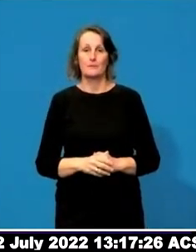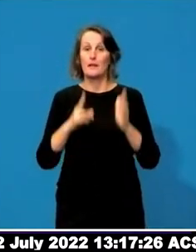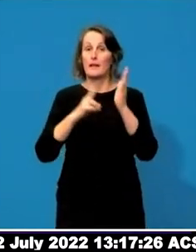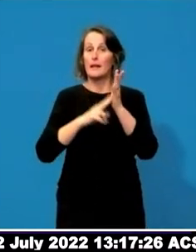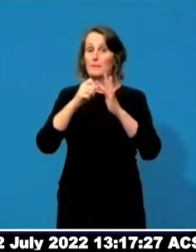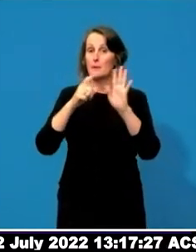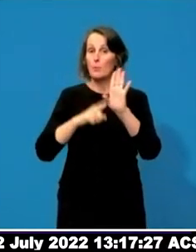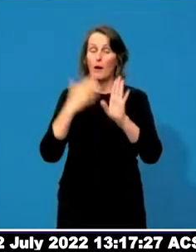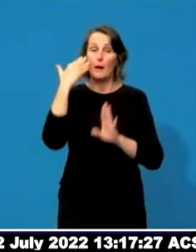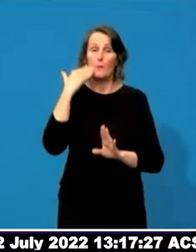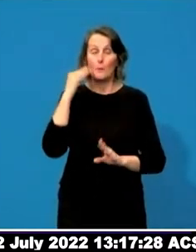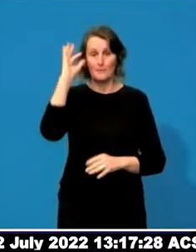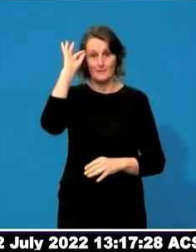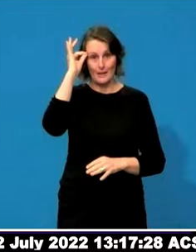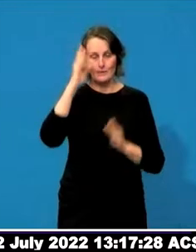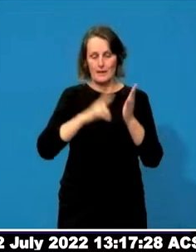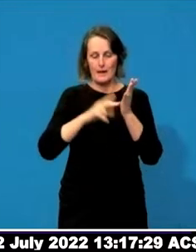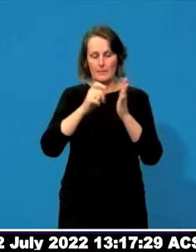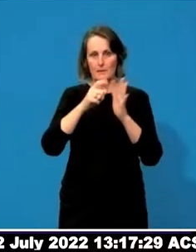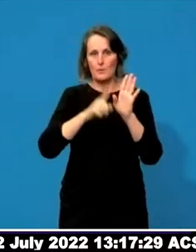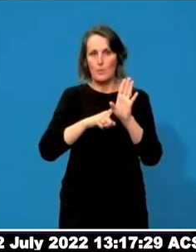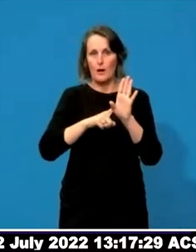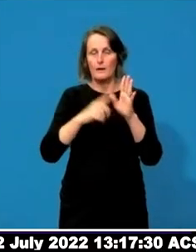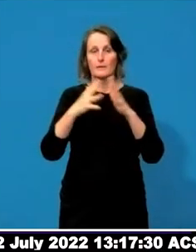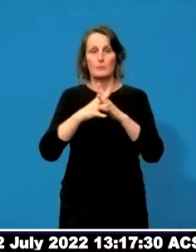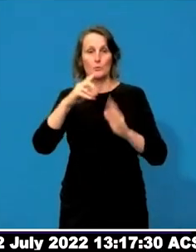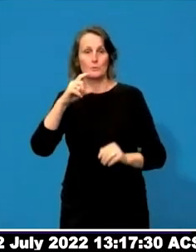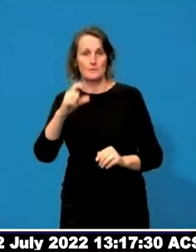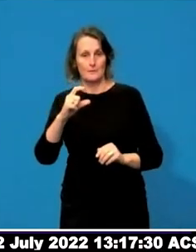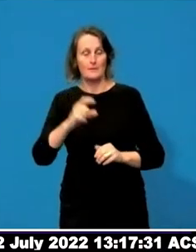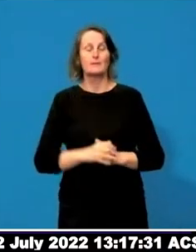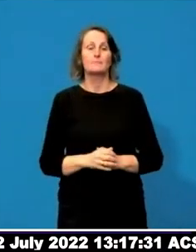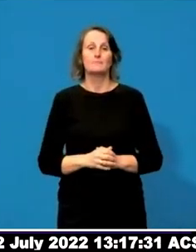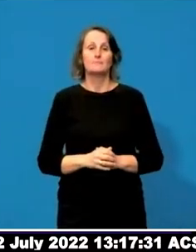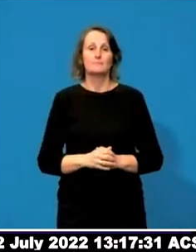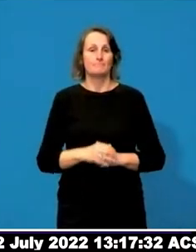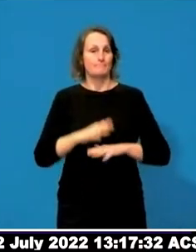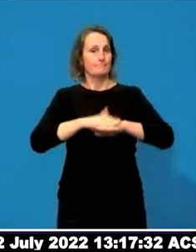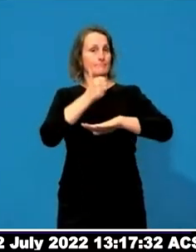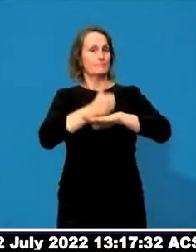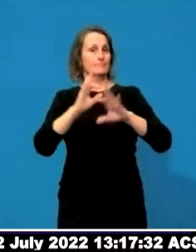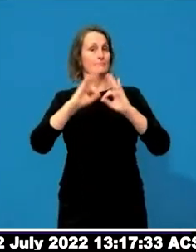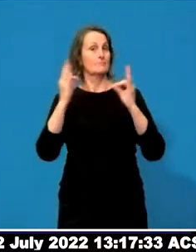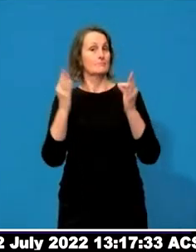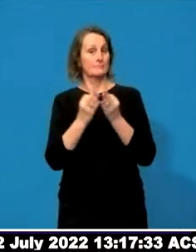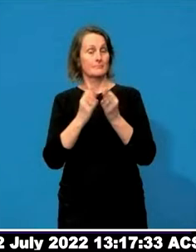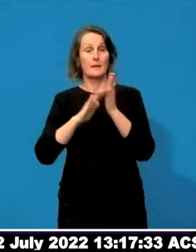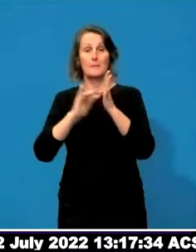led by women's lore, authority and culture. Ms Smith is the deputy chairperson of the organisation